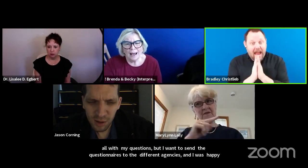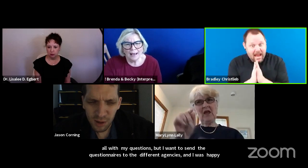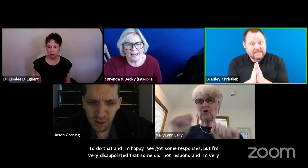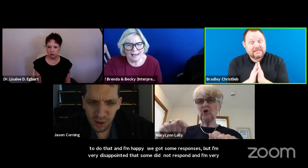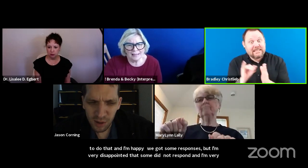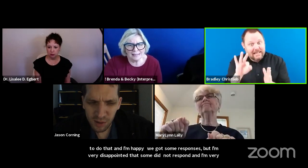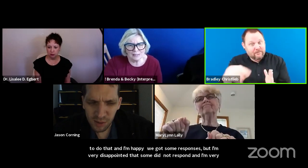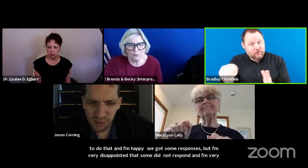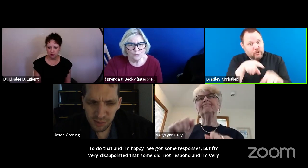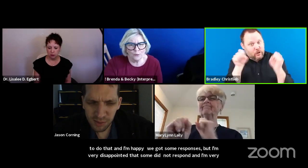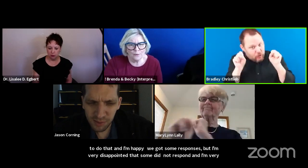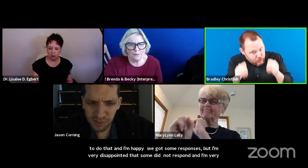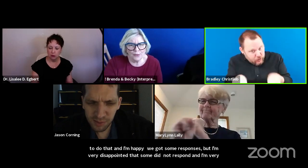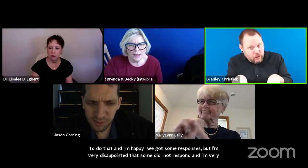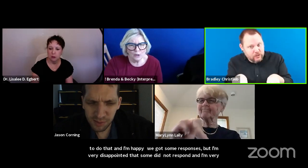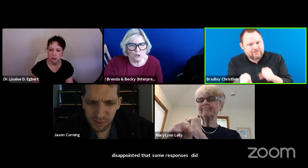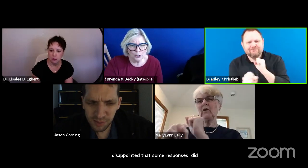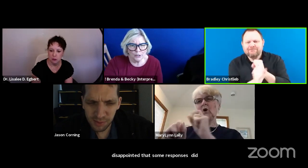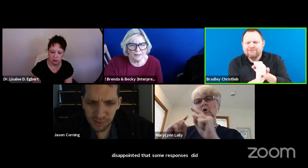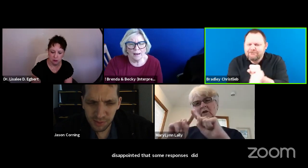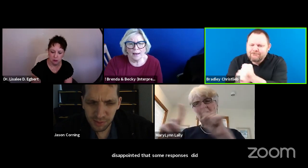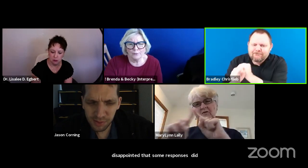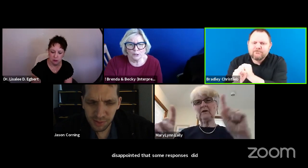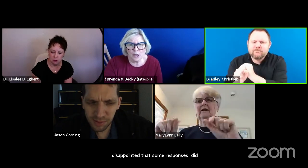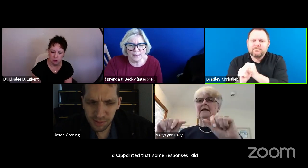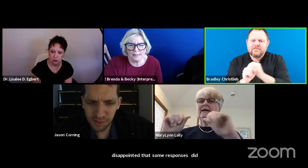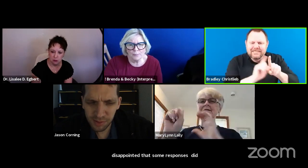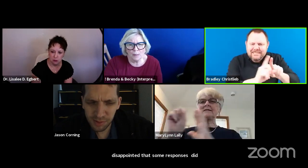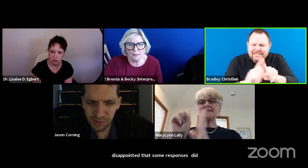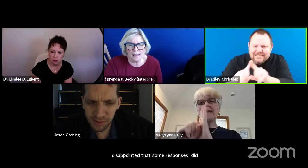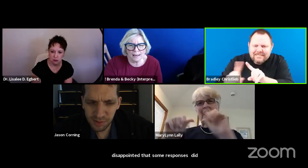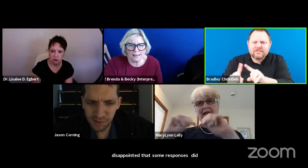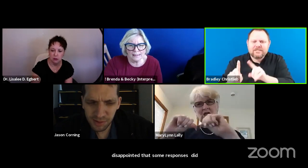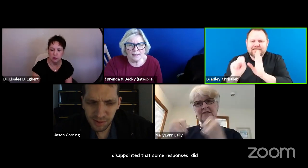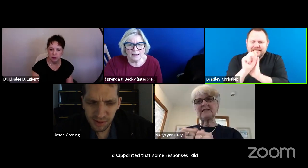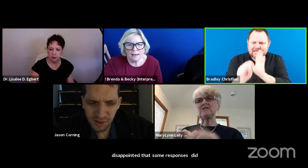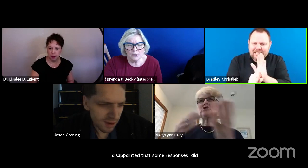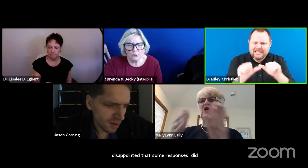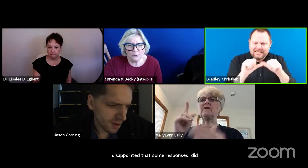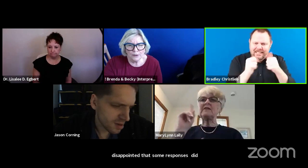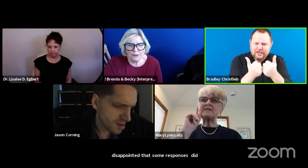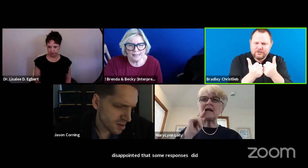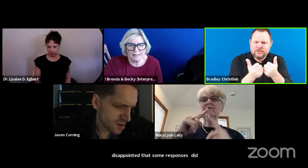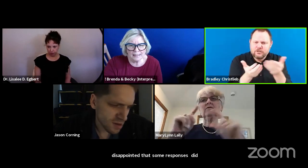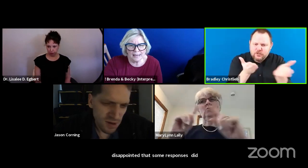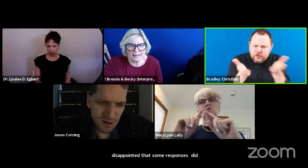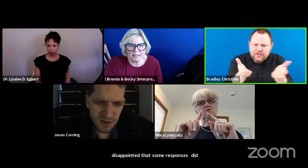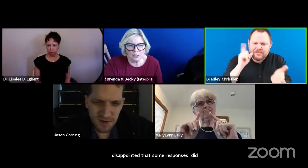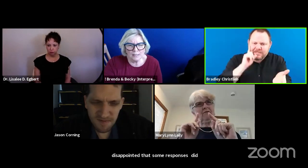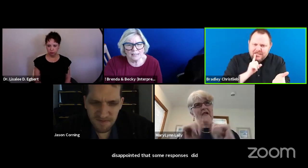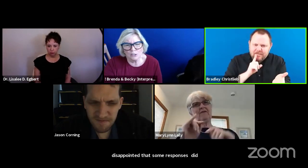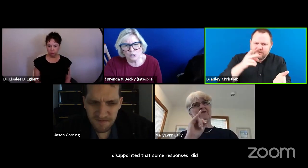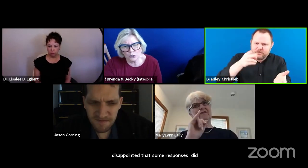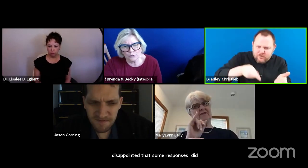I asked if they could advertise and publicize to the various state agencies that serve the